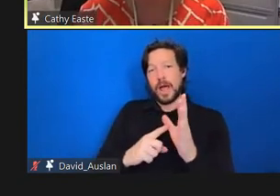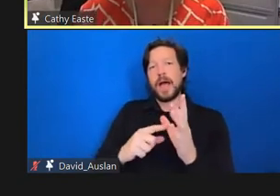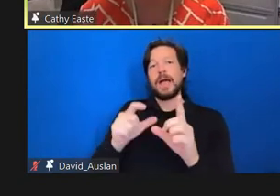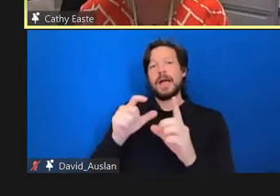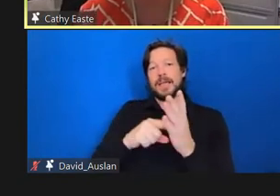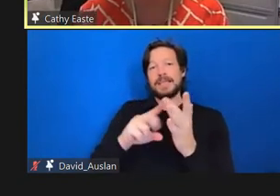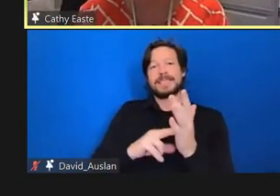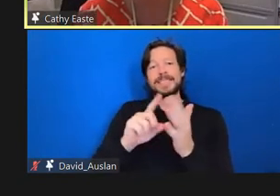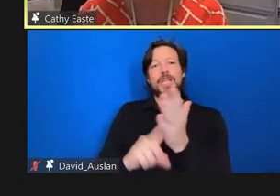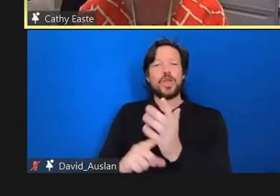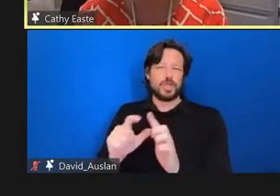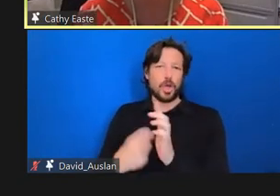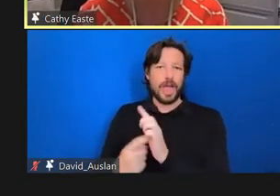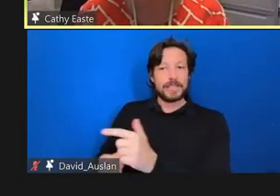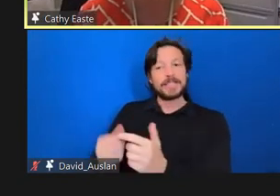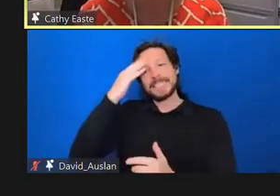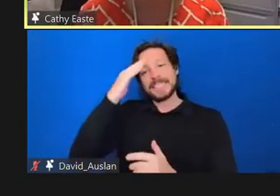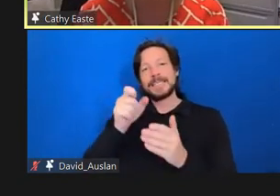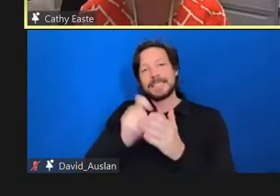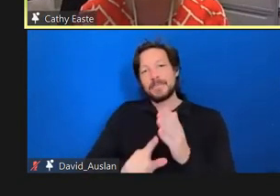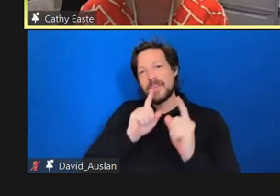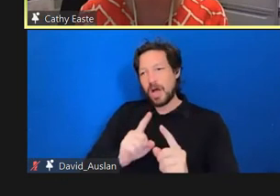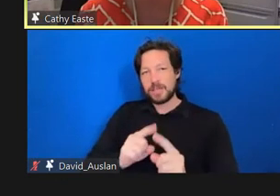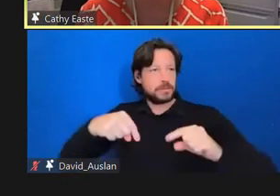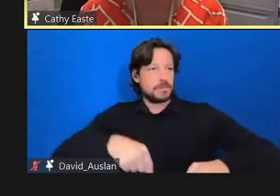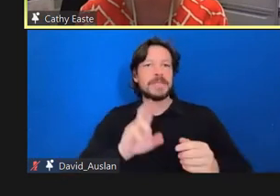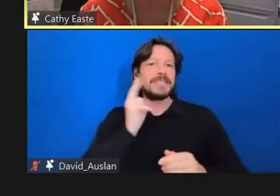She is a senior disability advisor here in the Deaf Student Support Programme at Griffith